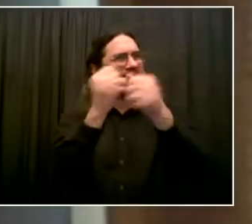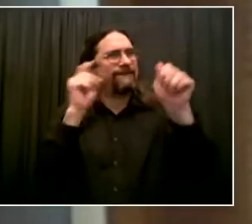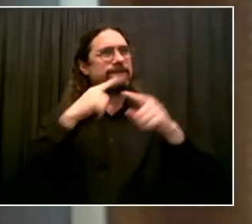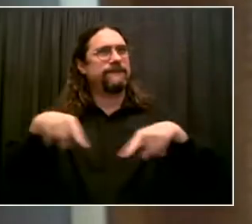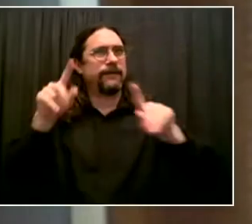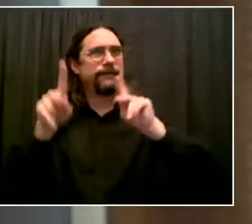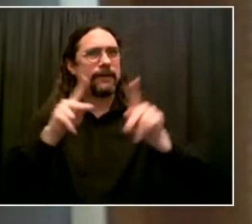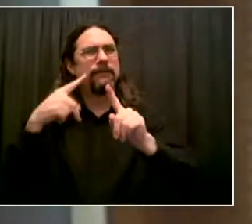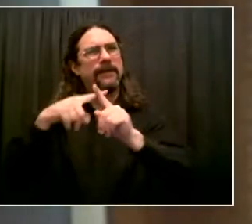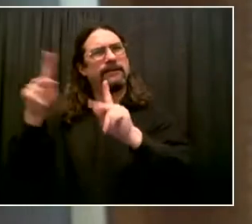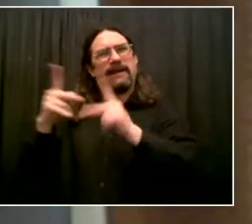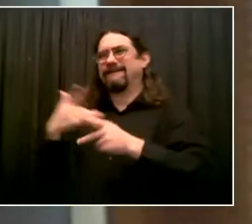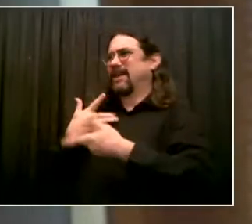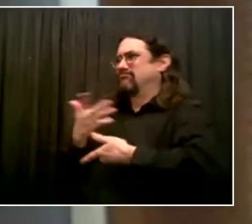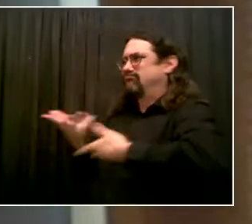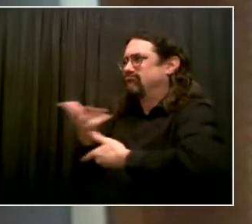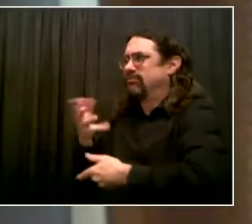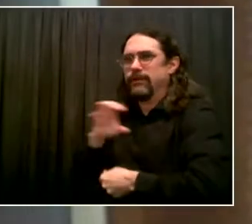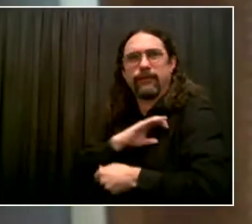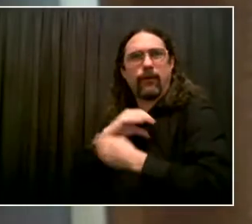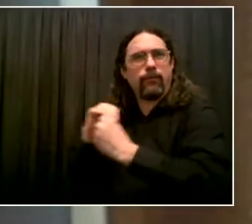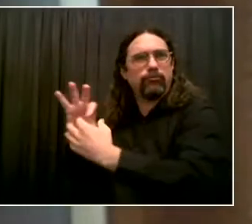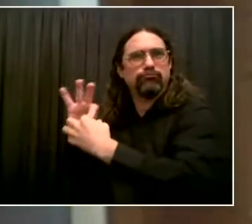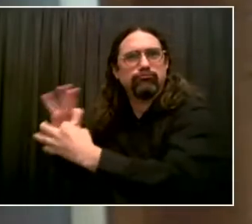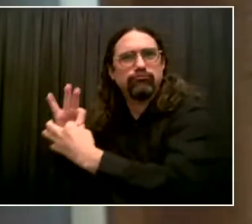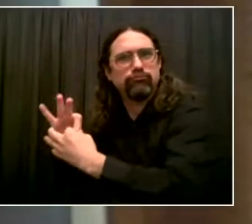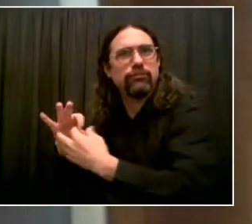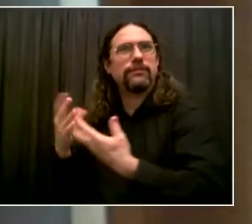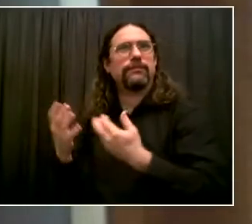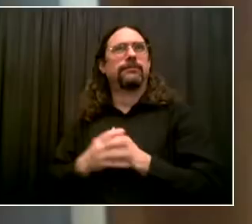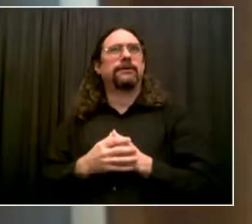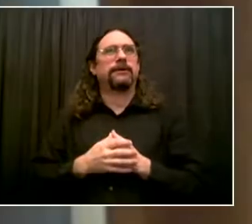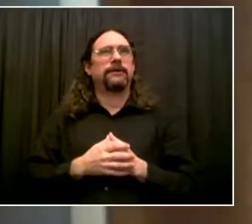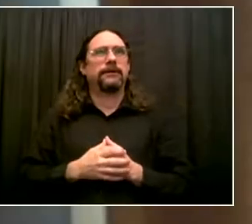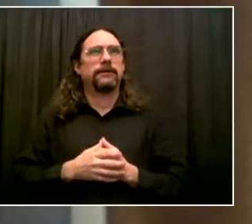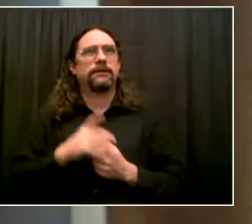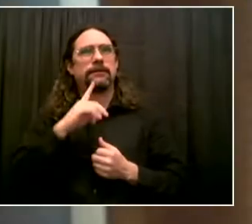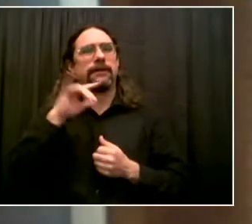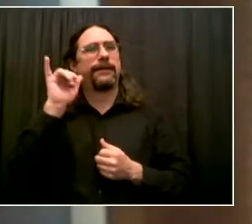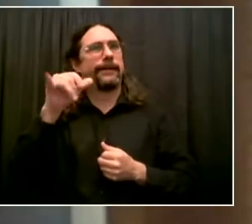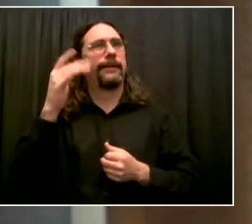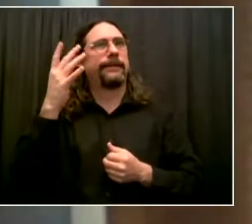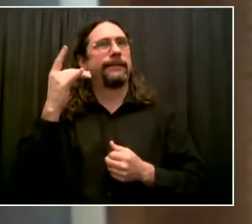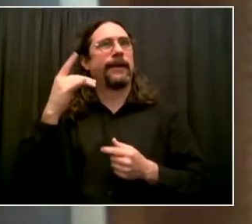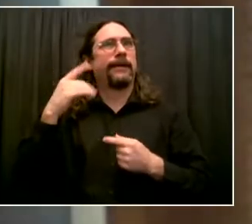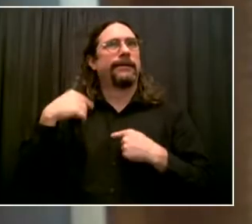TERRITORY. AS YOU ARE AWARE THE SIZE RECEIVERS CHALLENGES. IT RESULTS IN LONG-STANDING